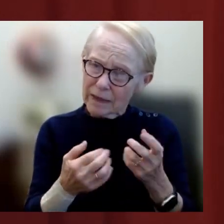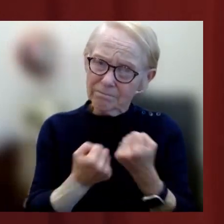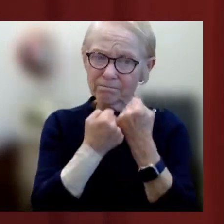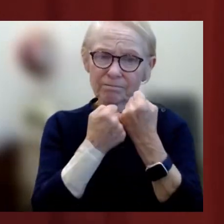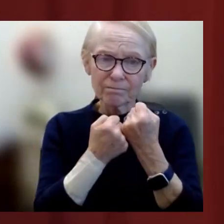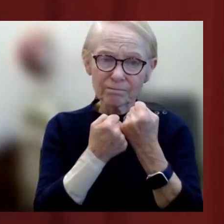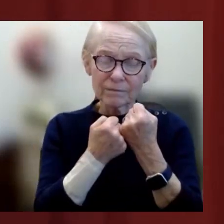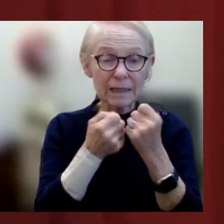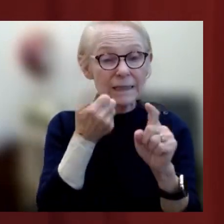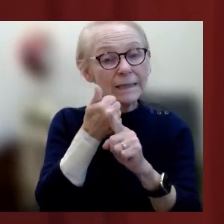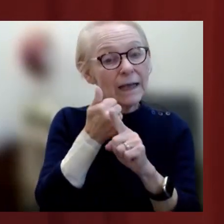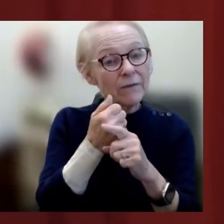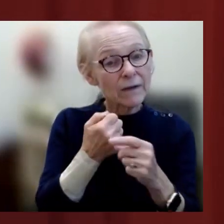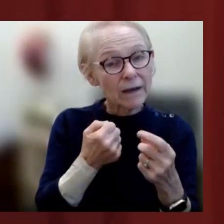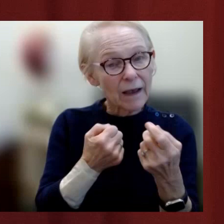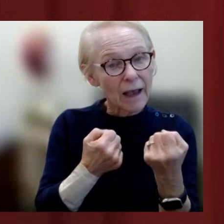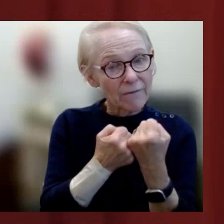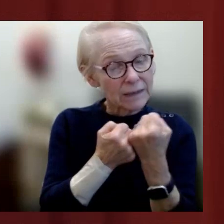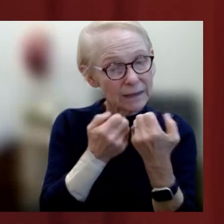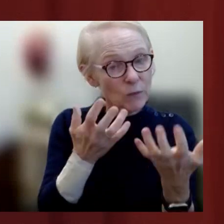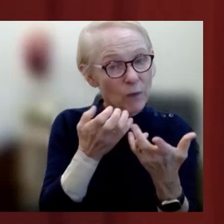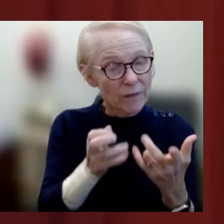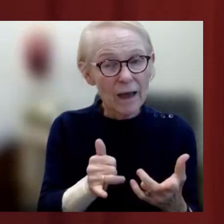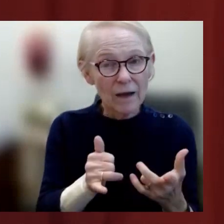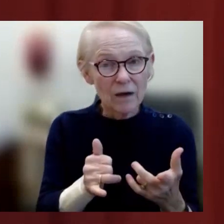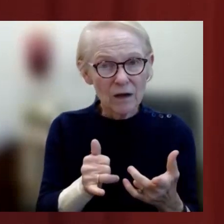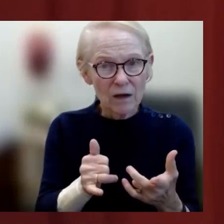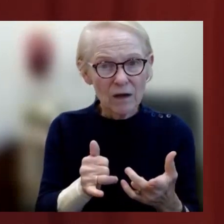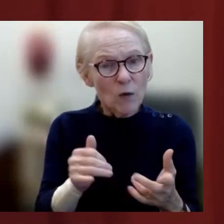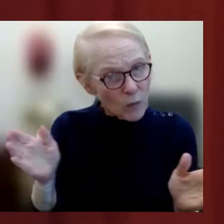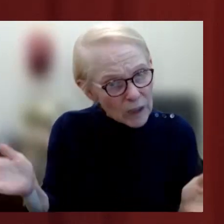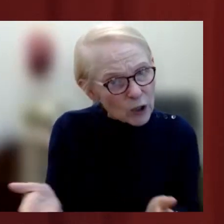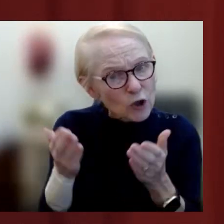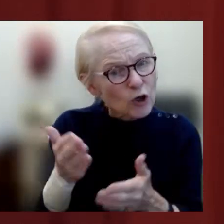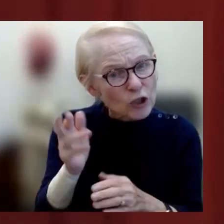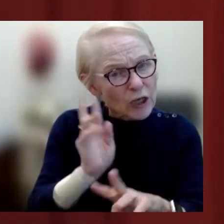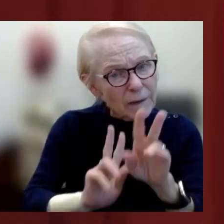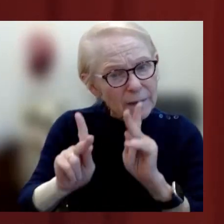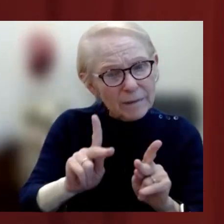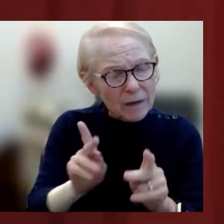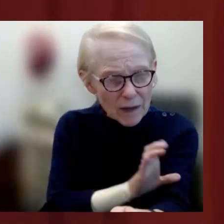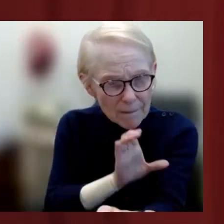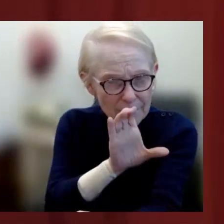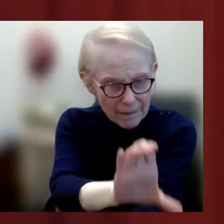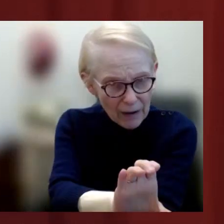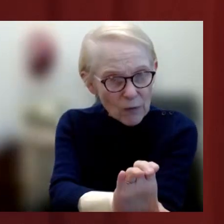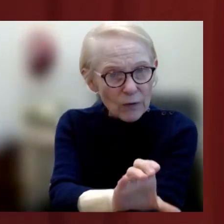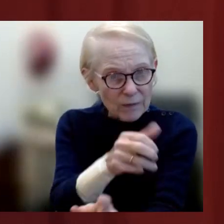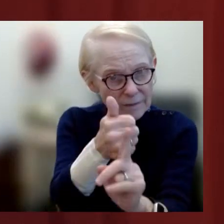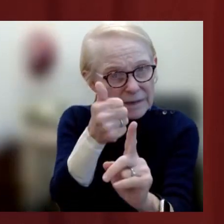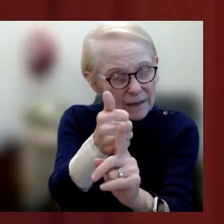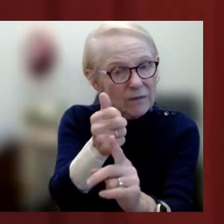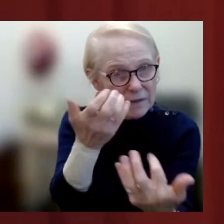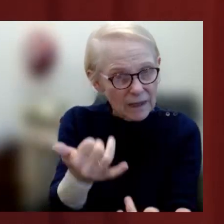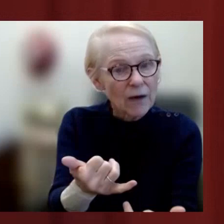self-advocacy is when we encourage our consumers to empower uh themselves to be able to actively